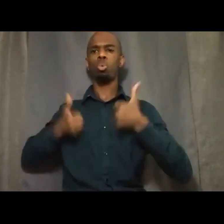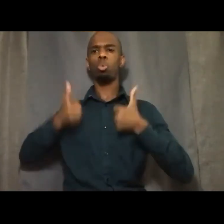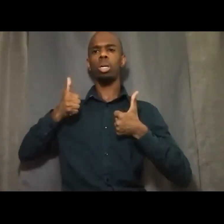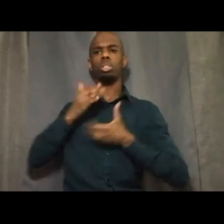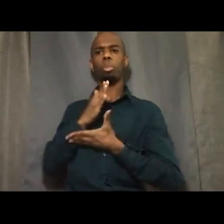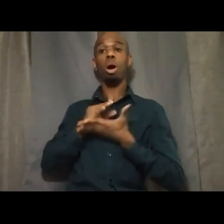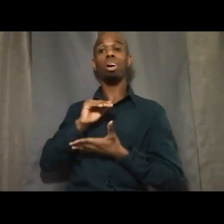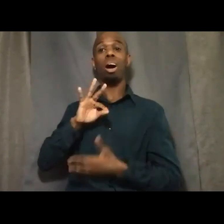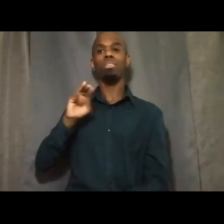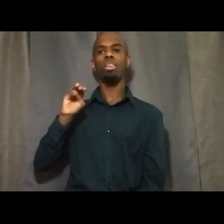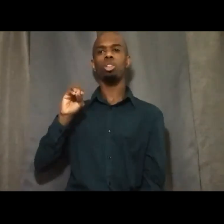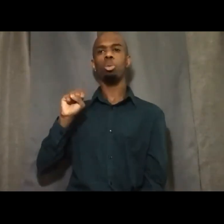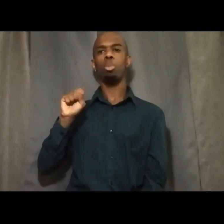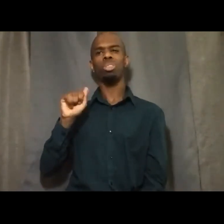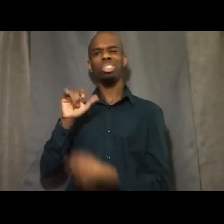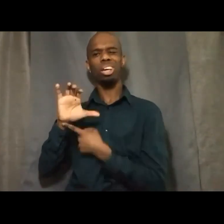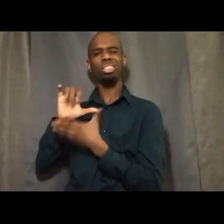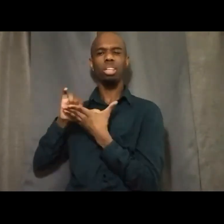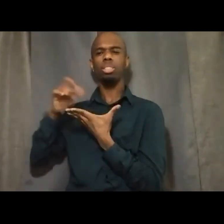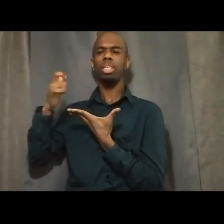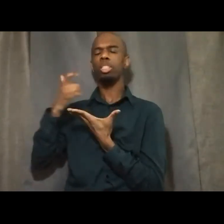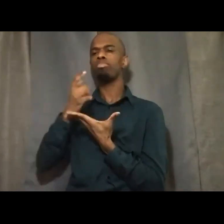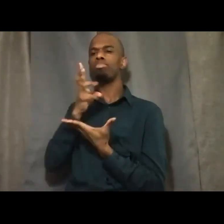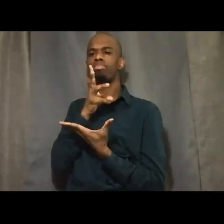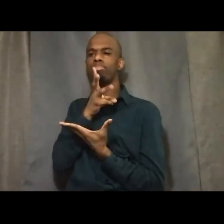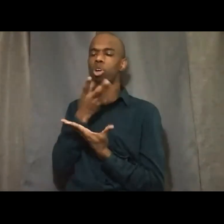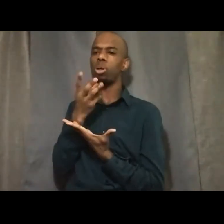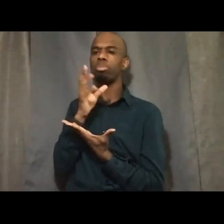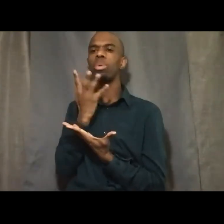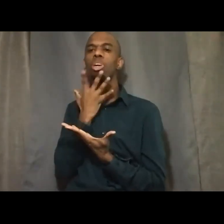And I think it's really really important that we acknowledge